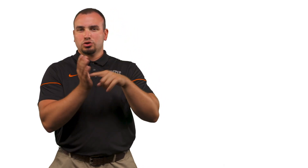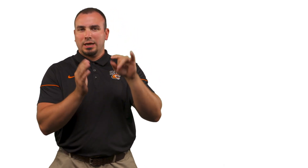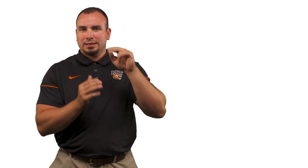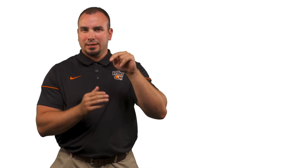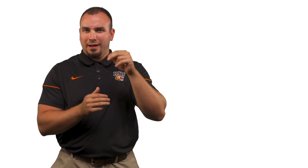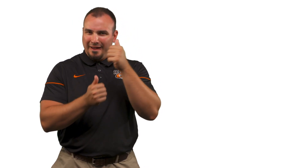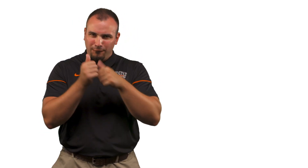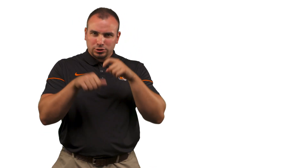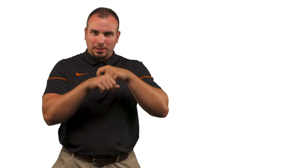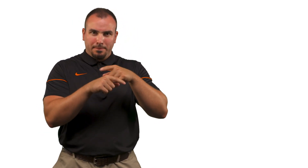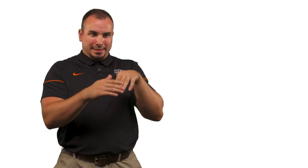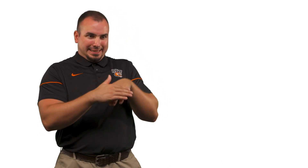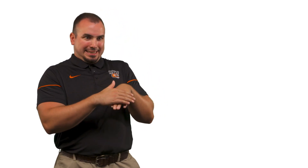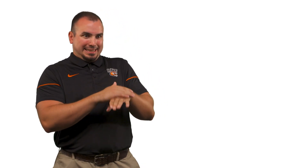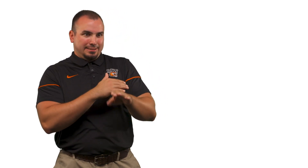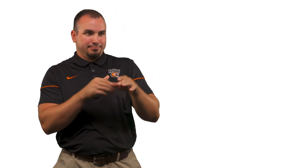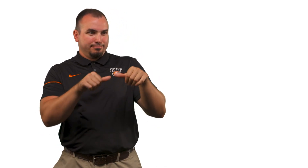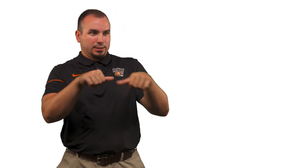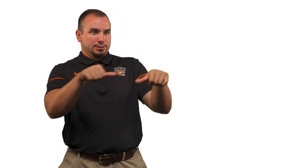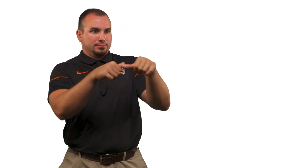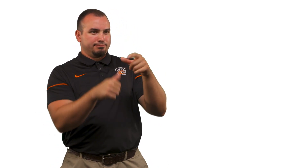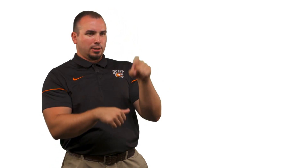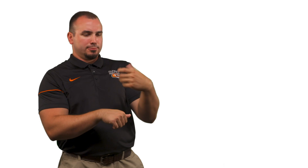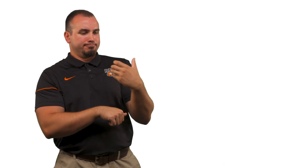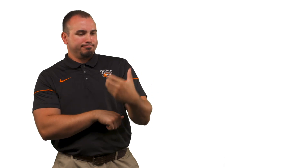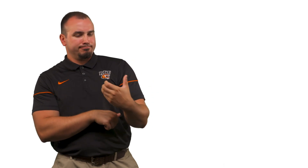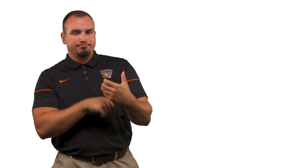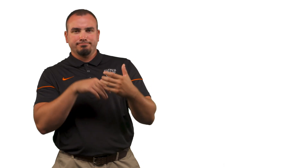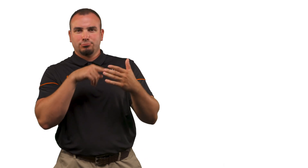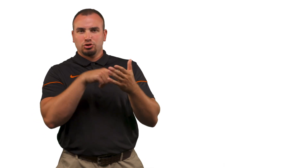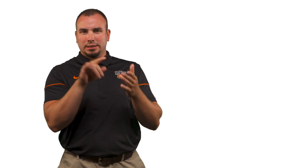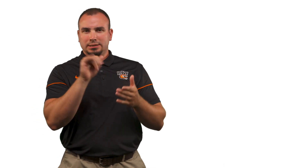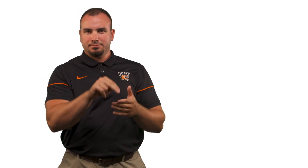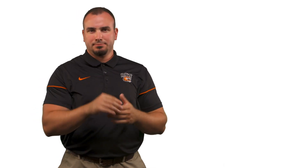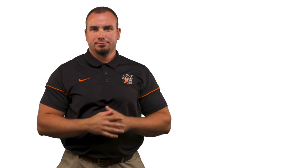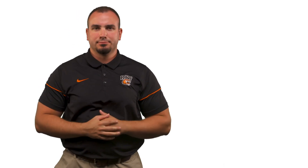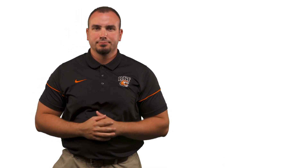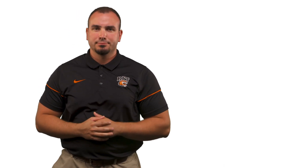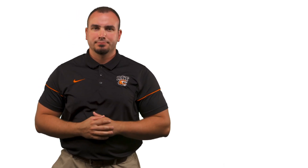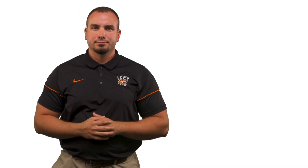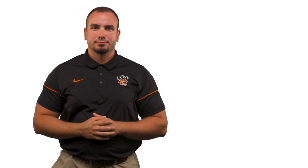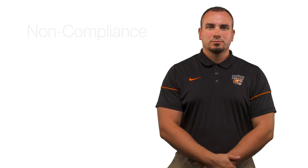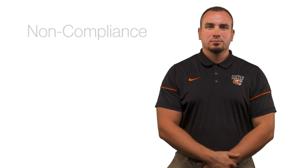‘Location Check-In’ website every time they enter these spaces.